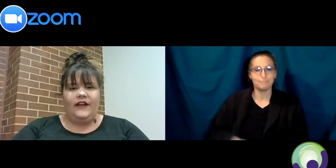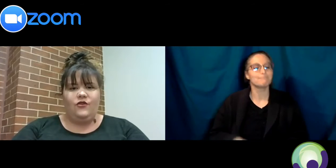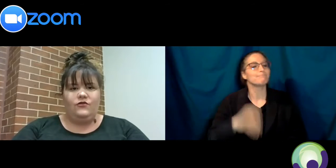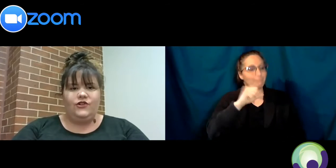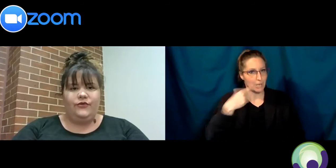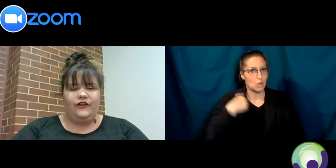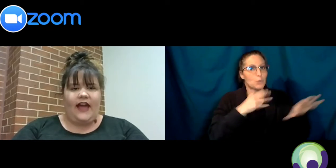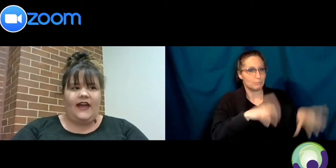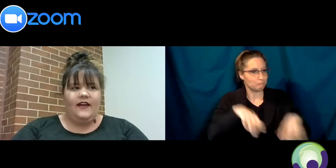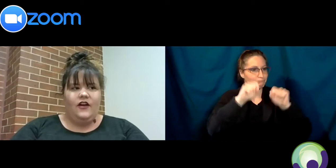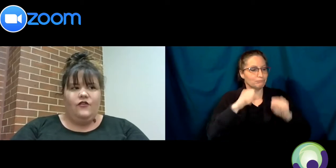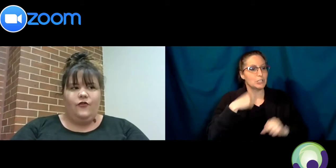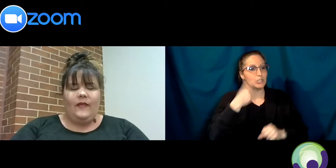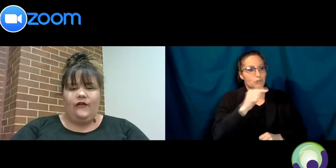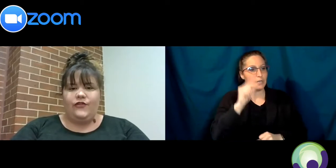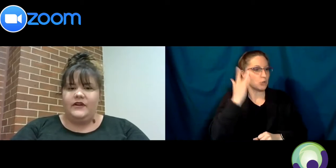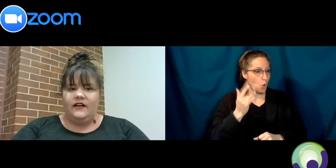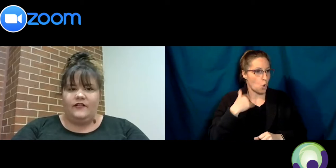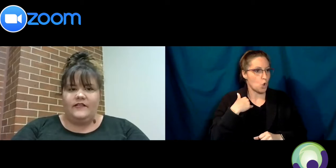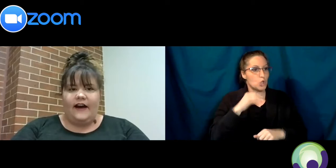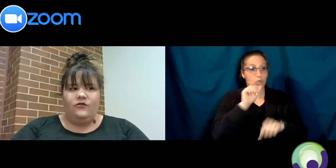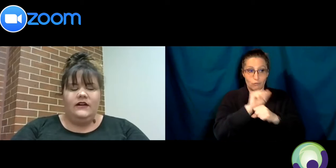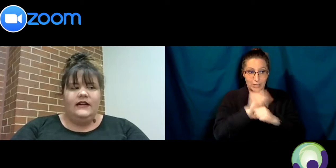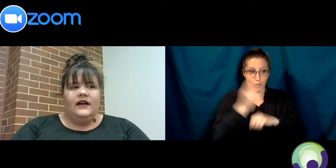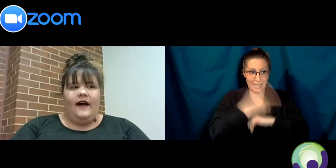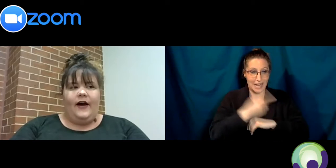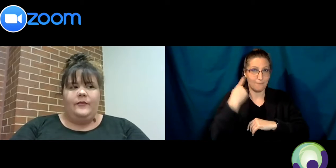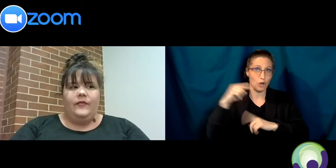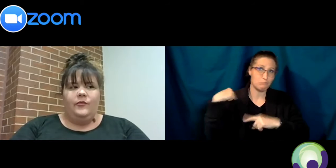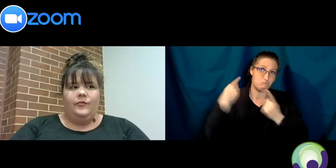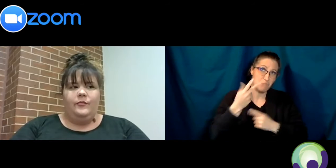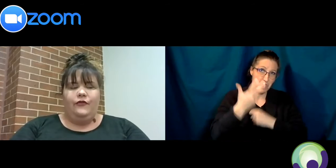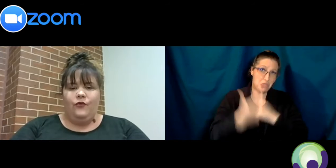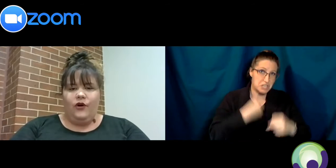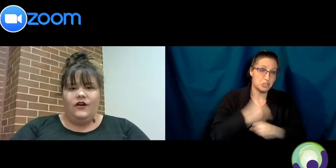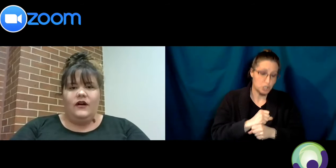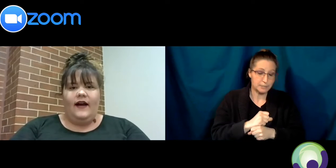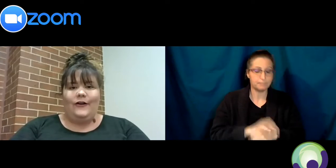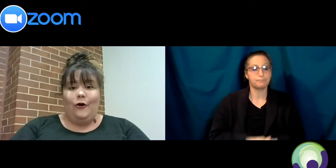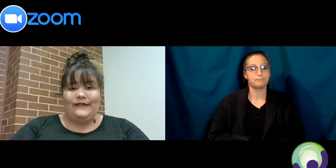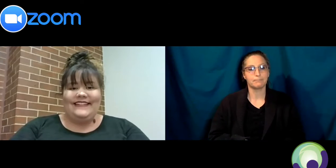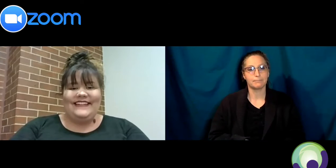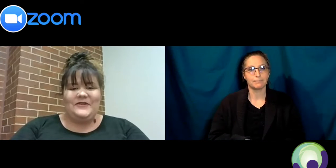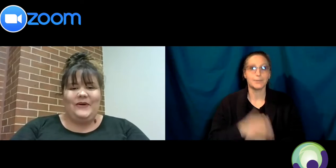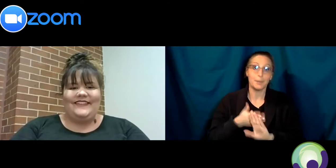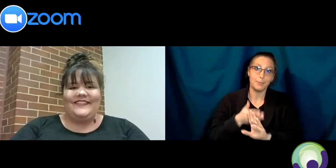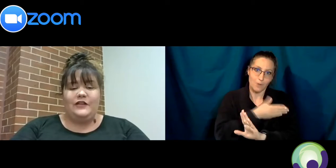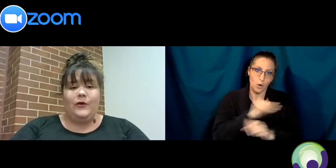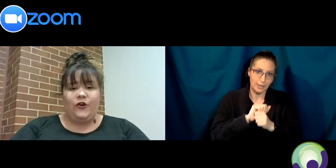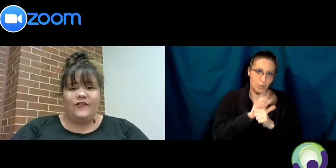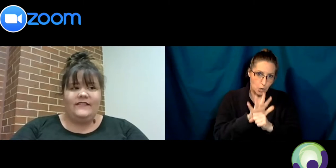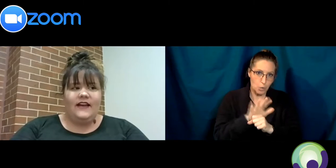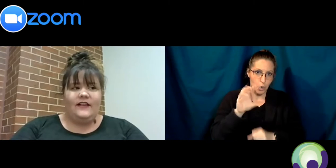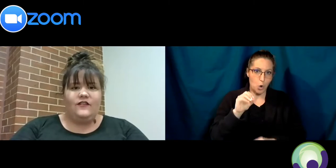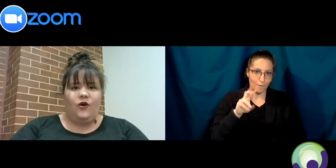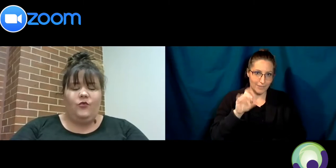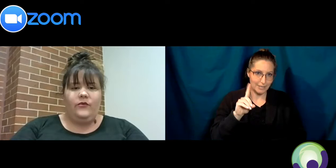and Gold career day for about three years now. Before COVID, it was in-person and so we would